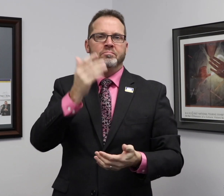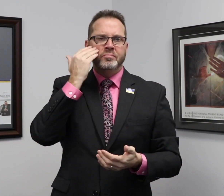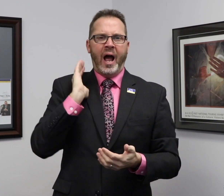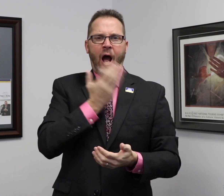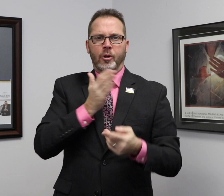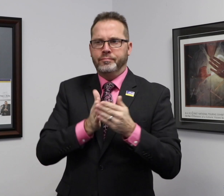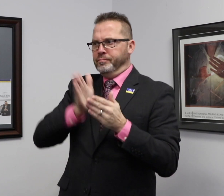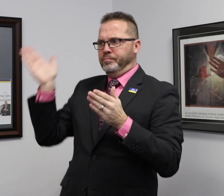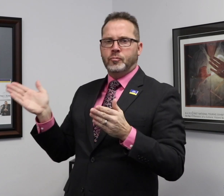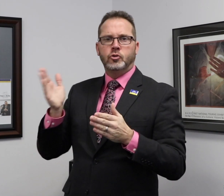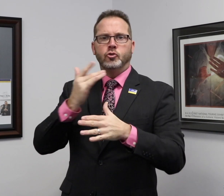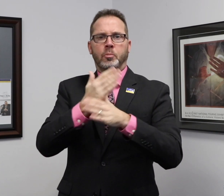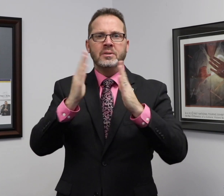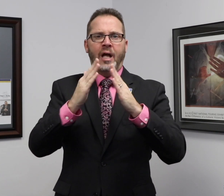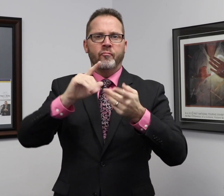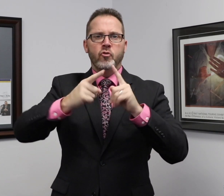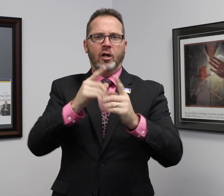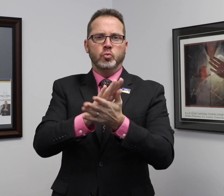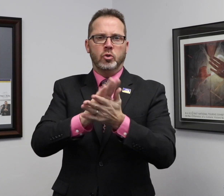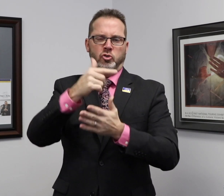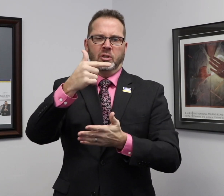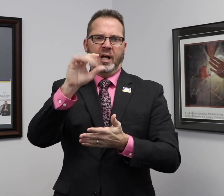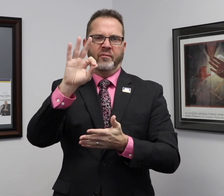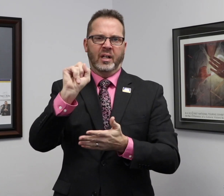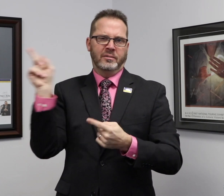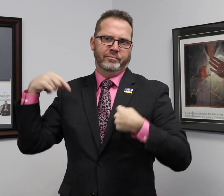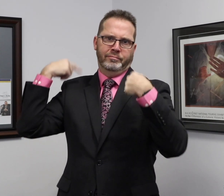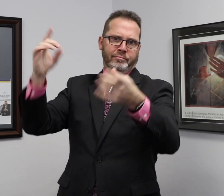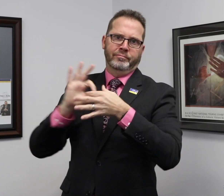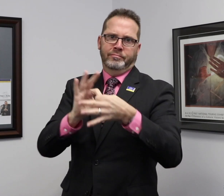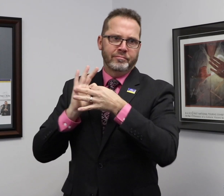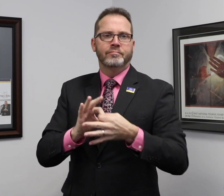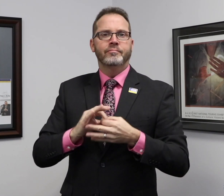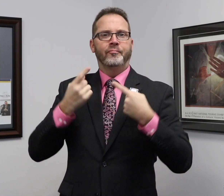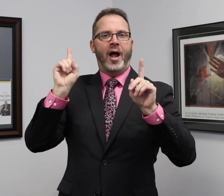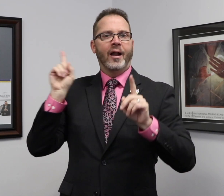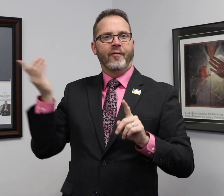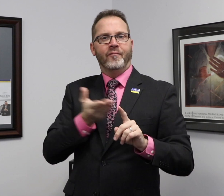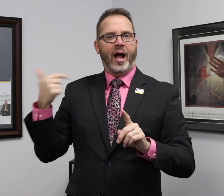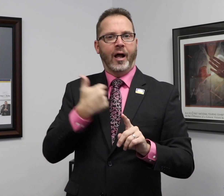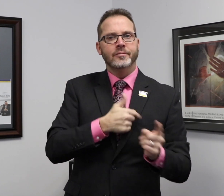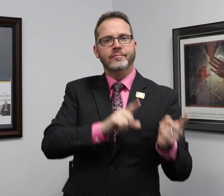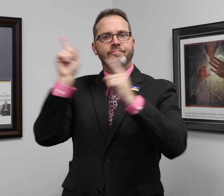share an update more local to our school. We have had a long-standing partnership with the Germantown Friends School (GFS) across the street. They recently